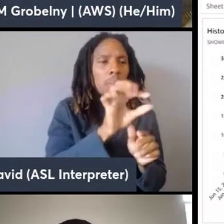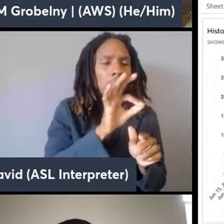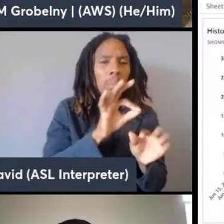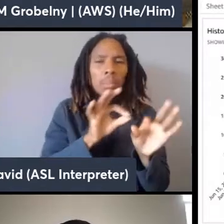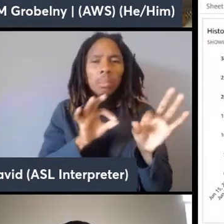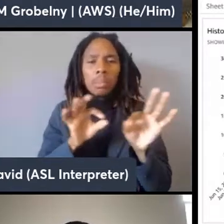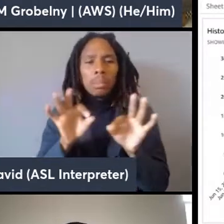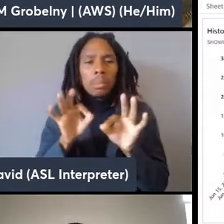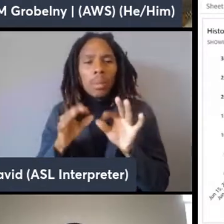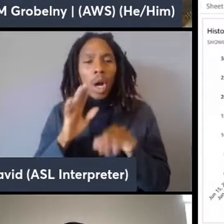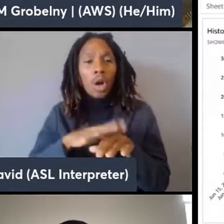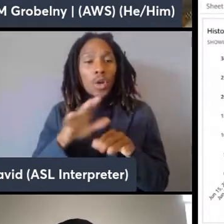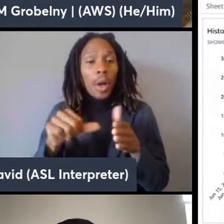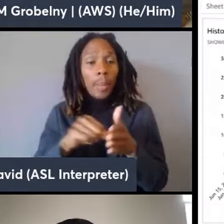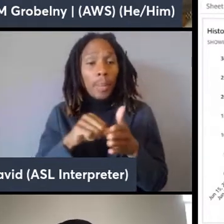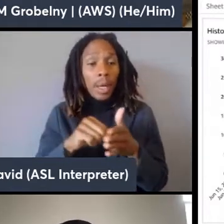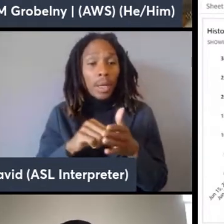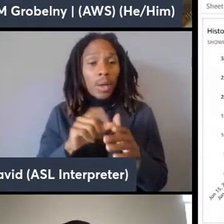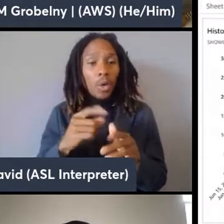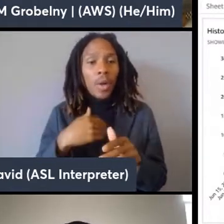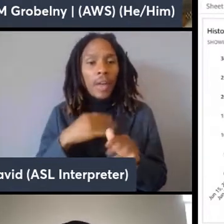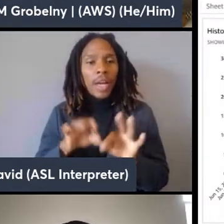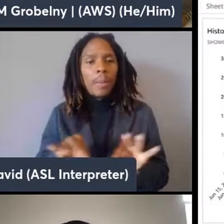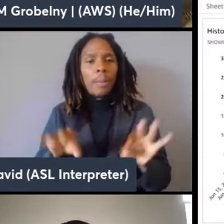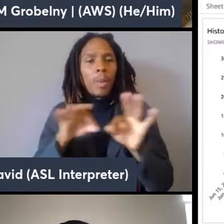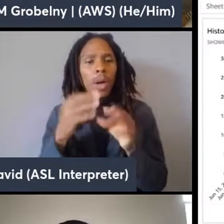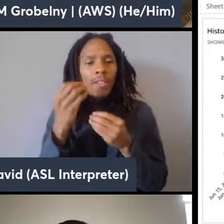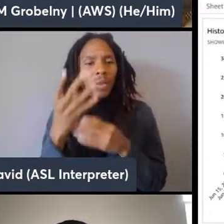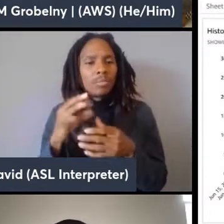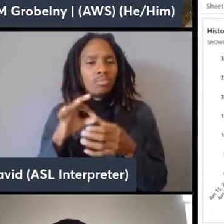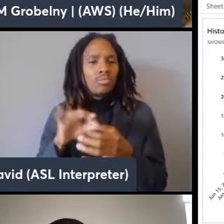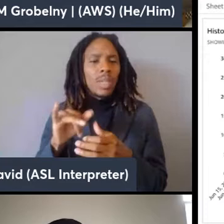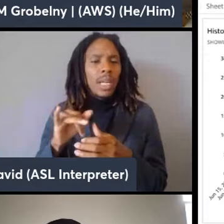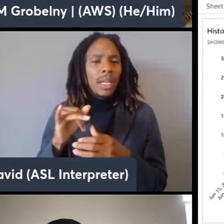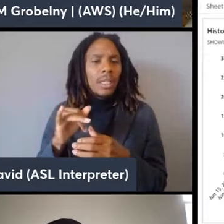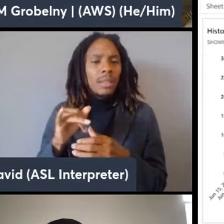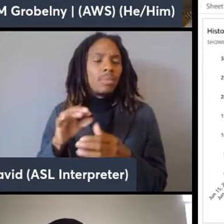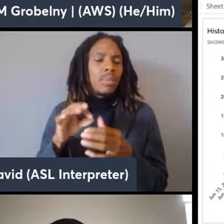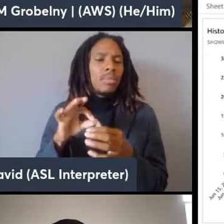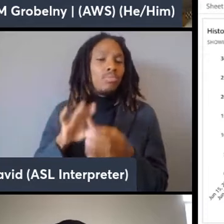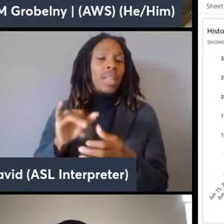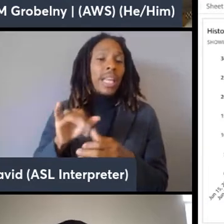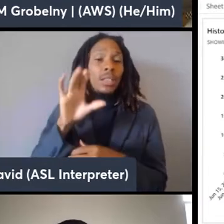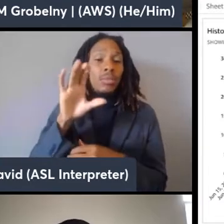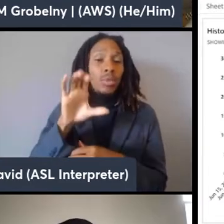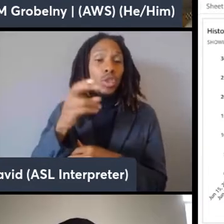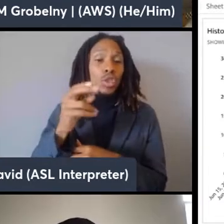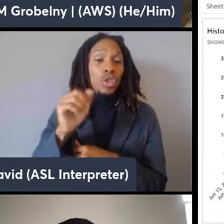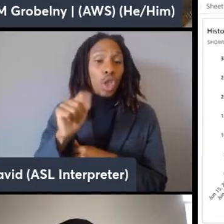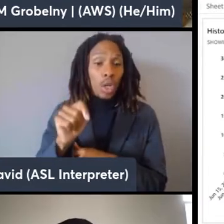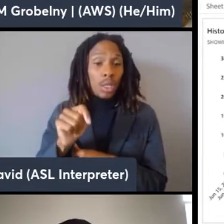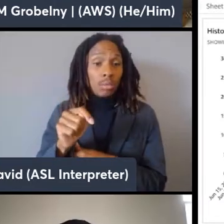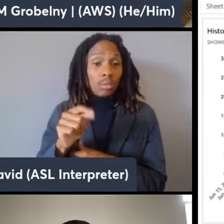where you have some relevant information about that chart, now you can do it.